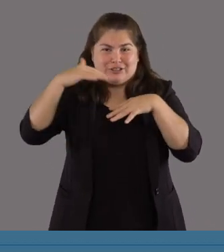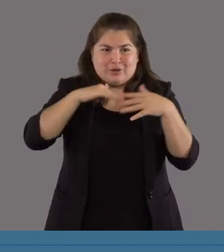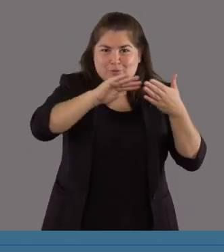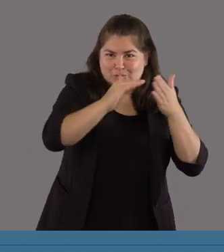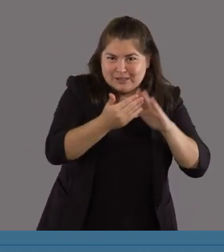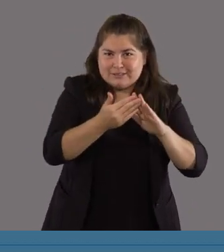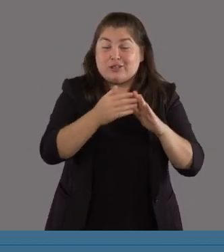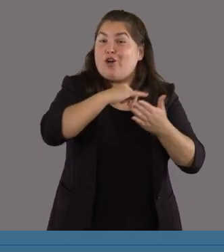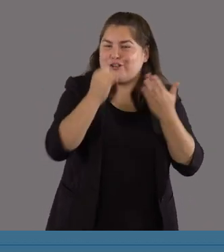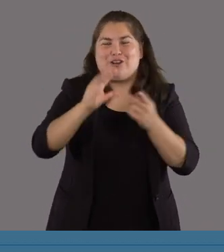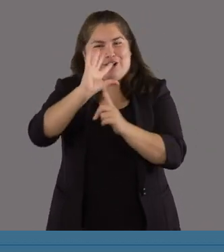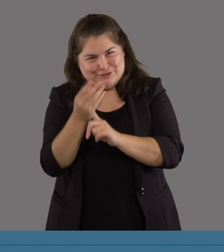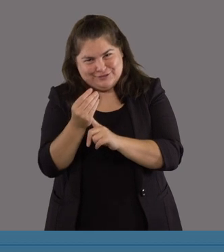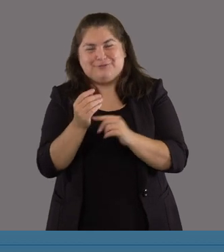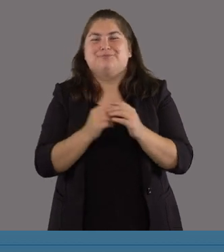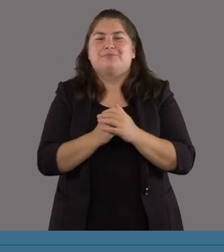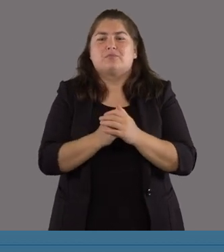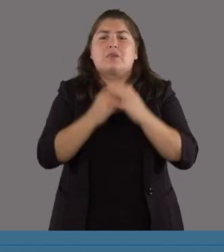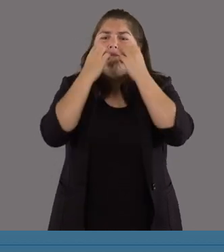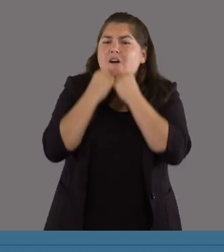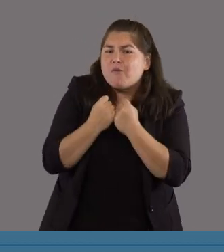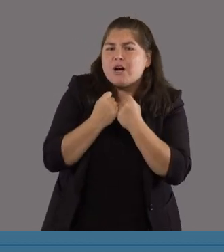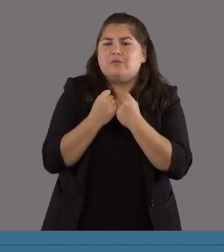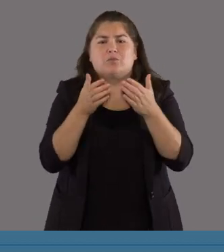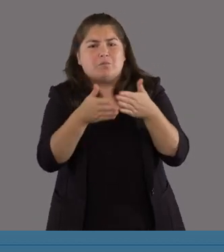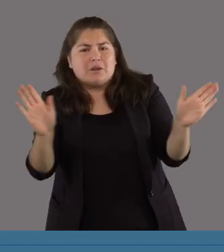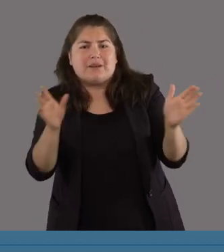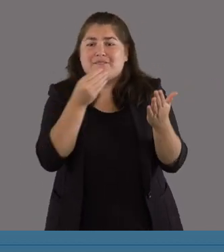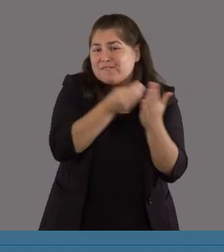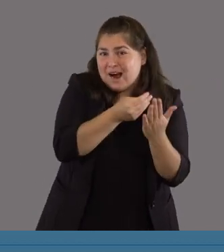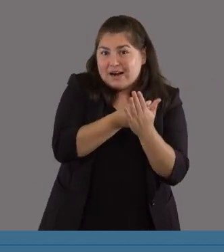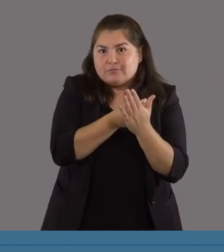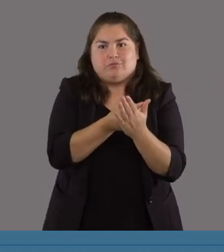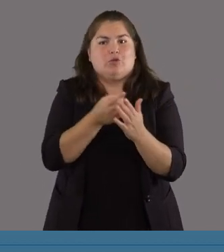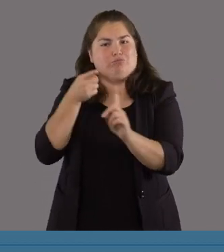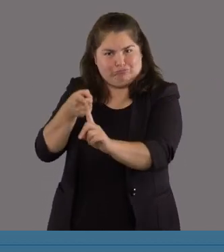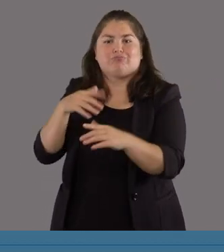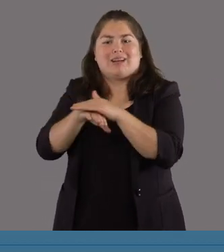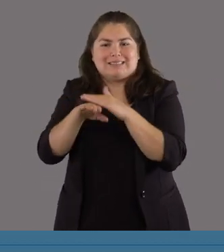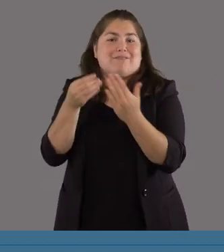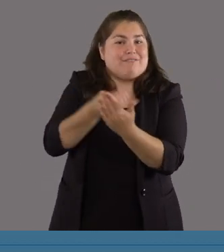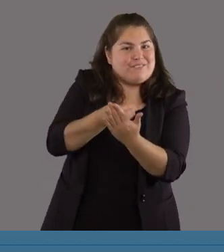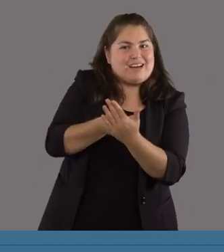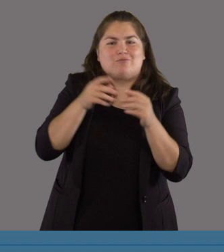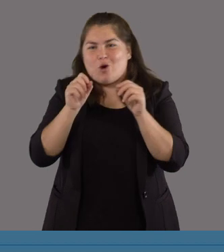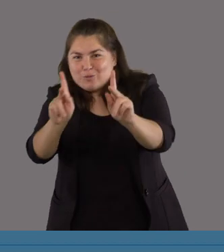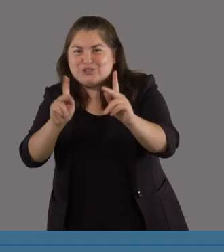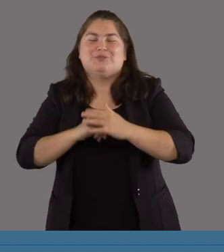and arts and culture, the value of public funding and accessing funding opportunities.